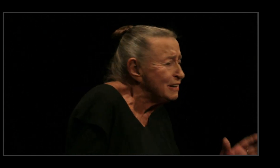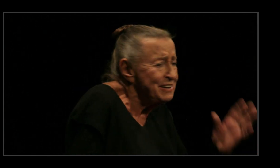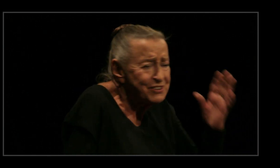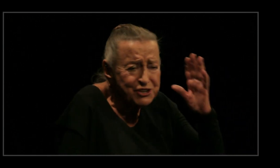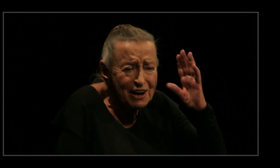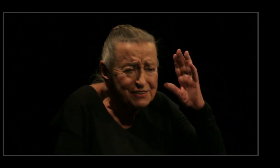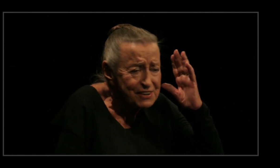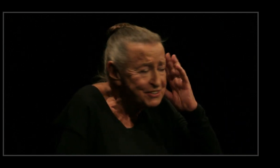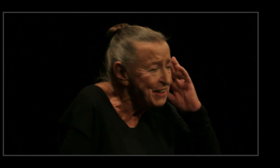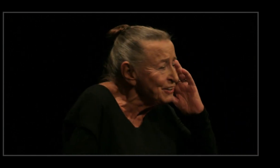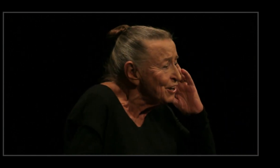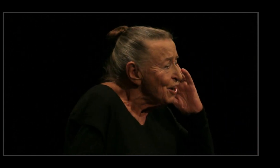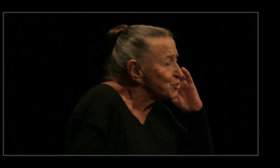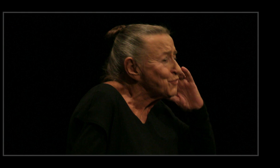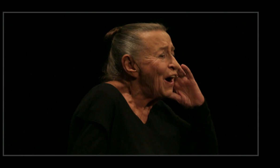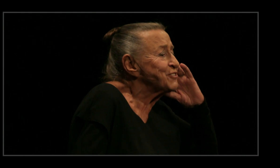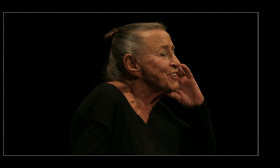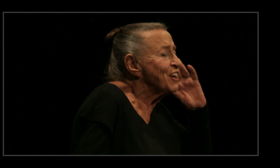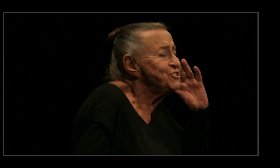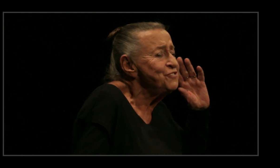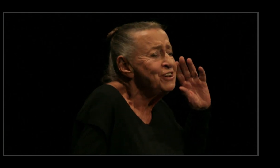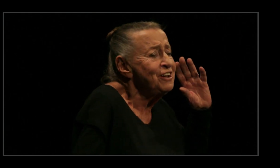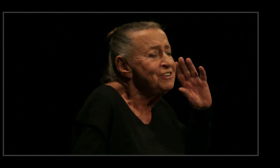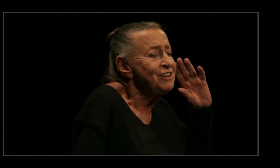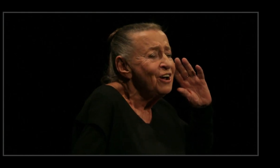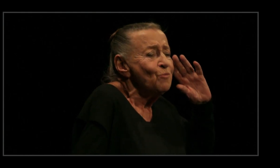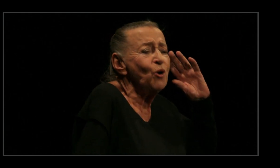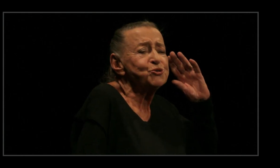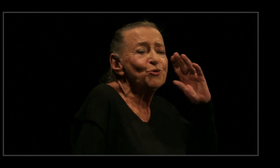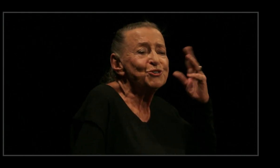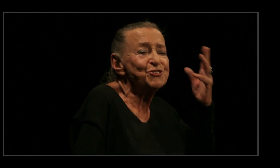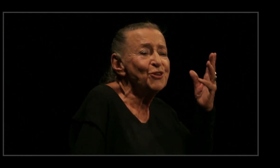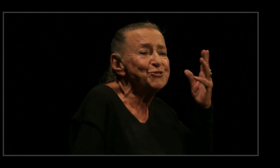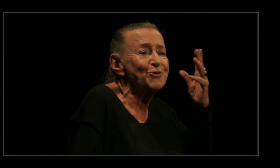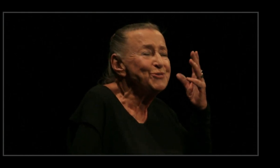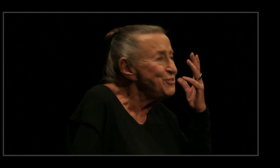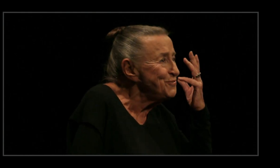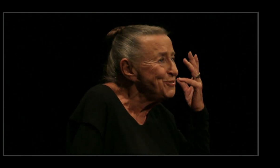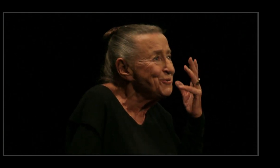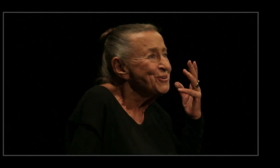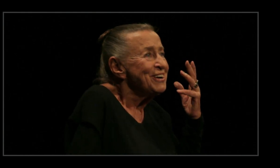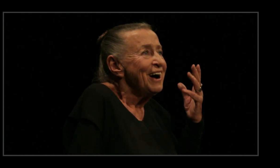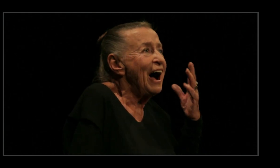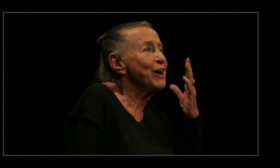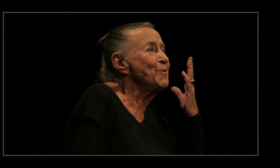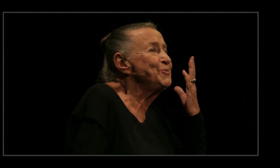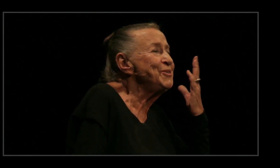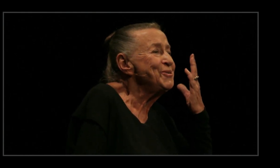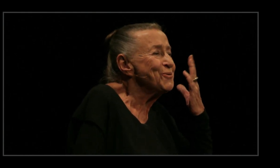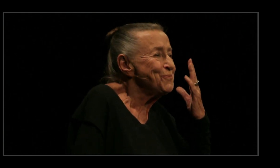Awed by the purity, the curious harmony, the power, the hunters listened silently.